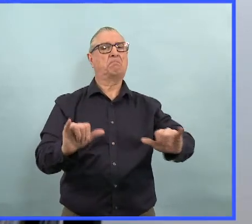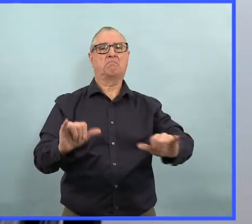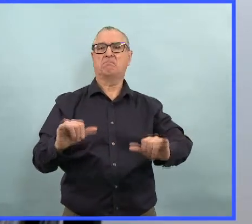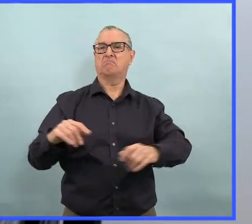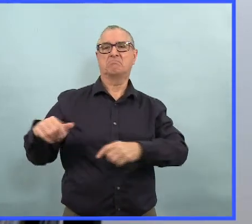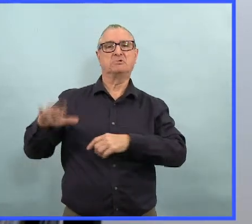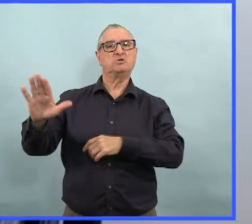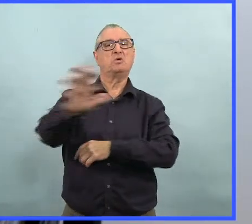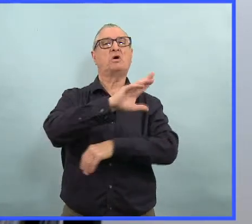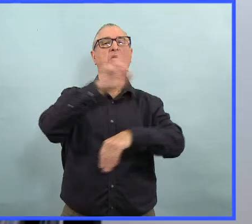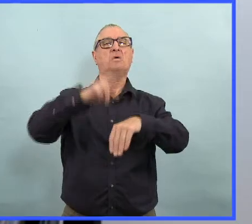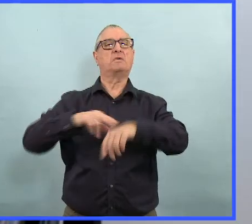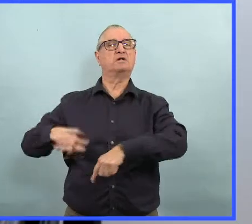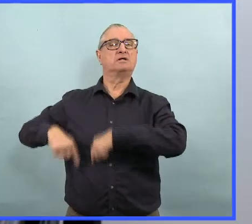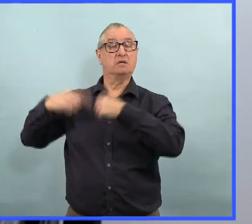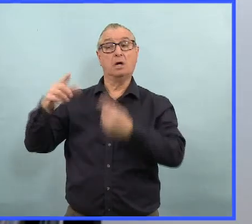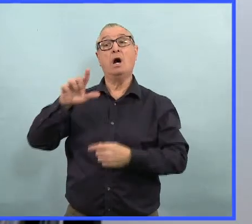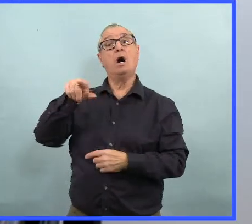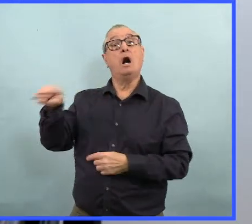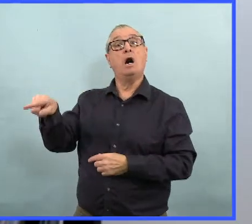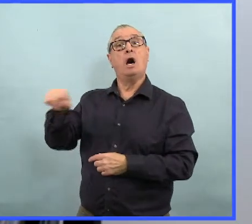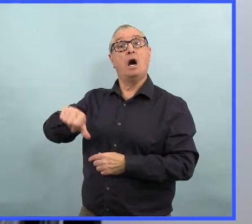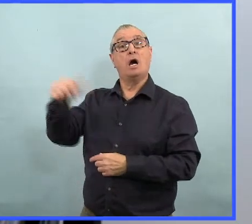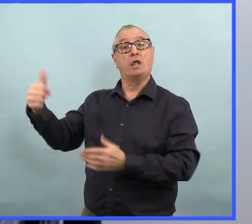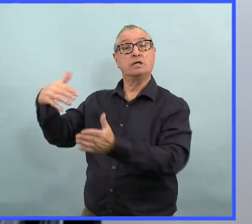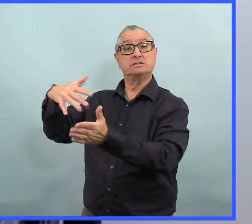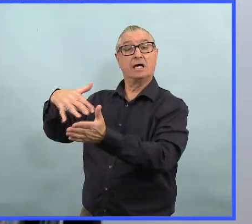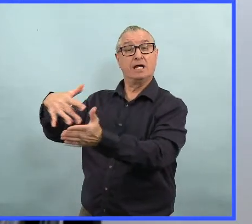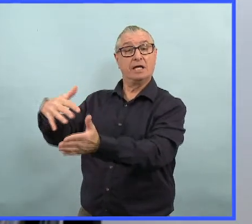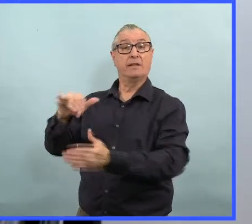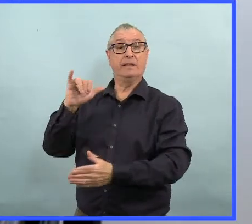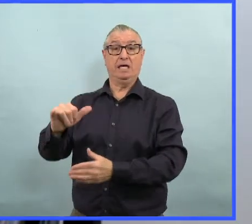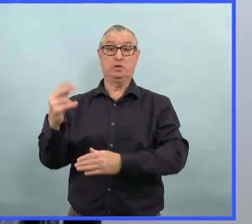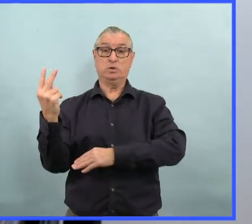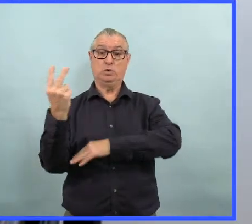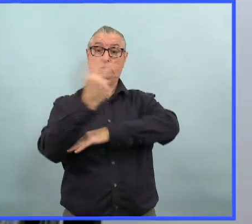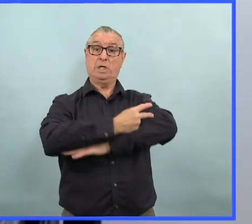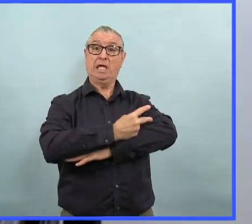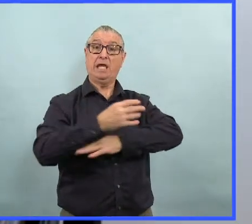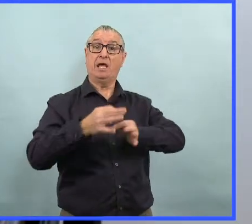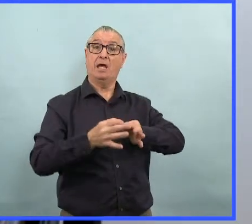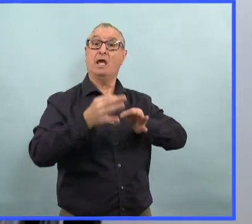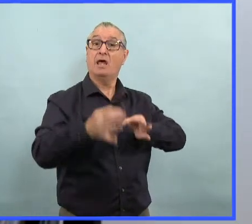that even with this temporary change for some people who receive two doses in the same cycle